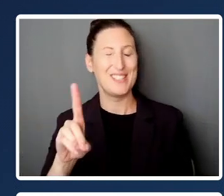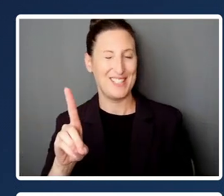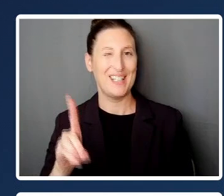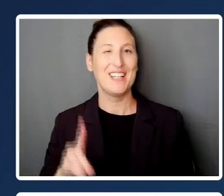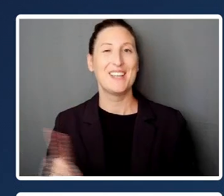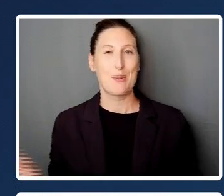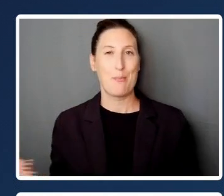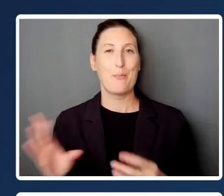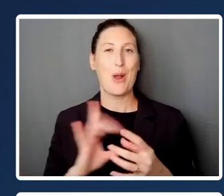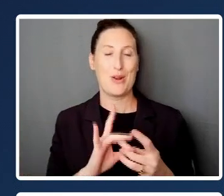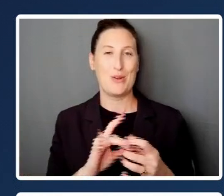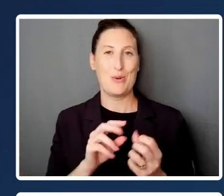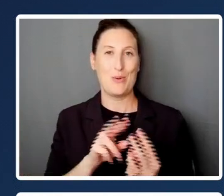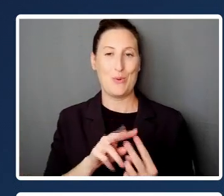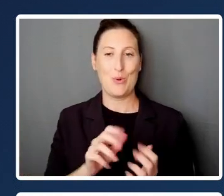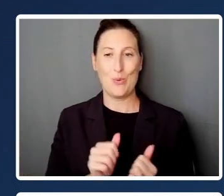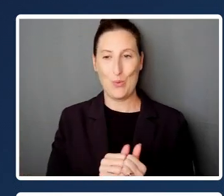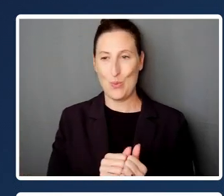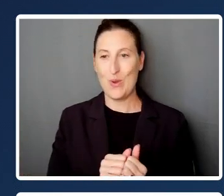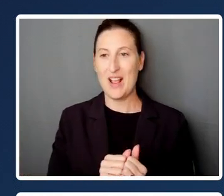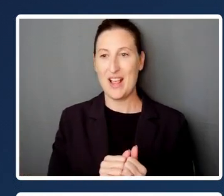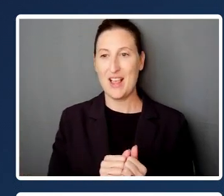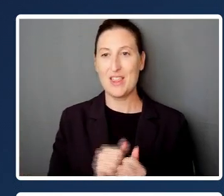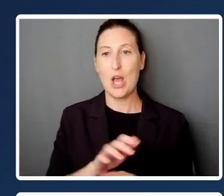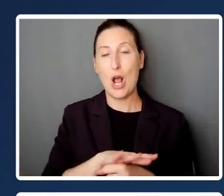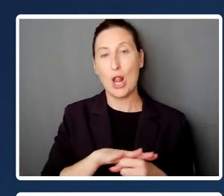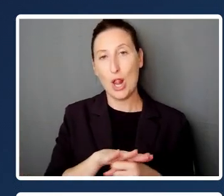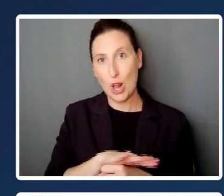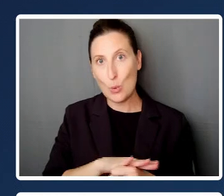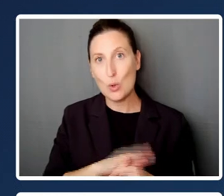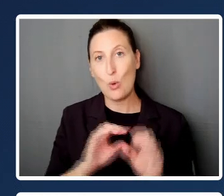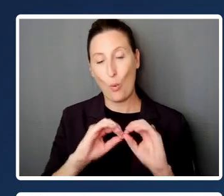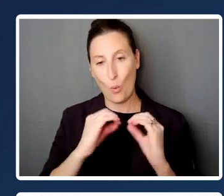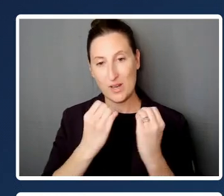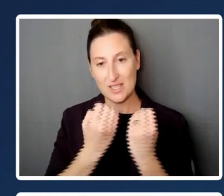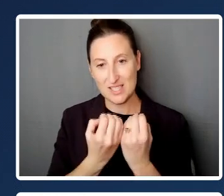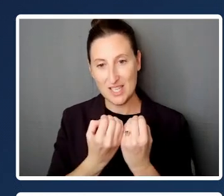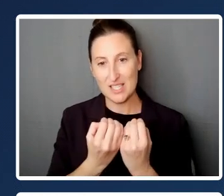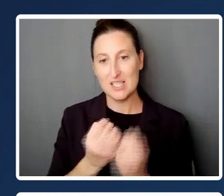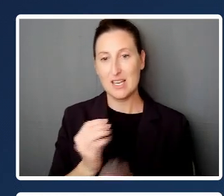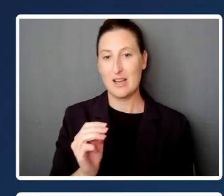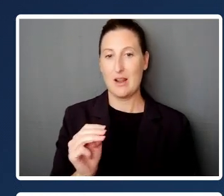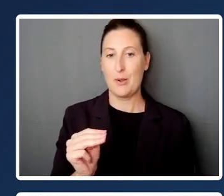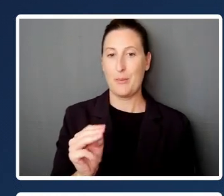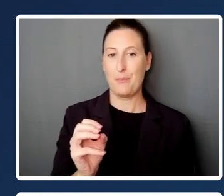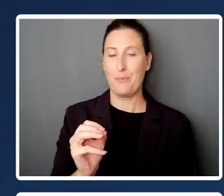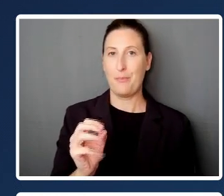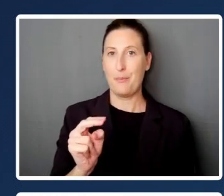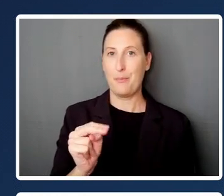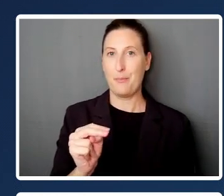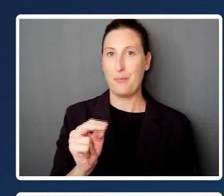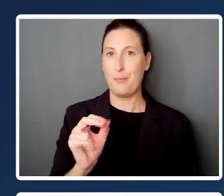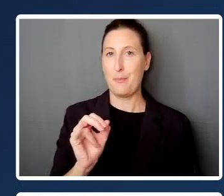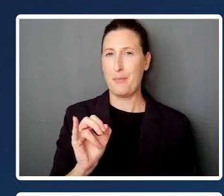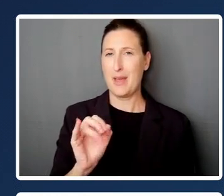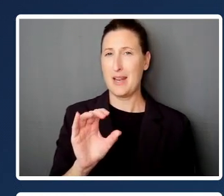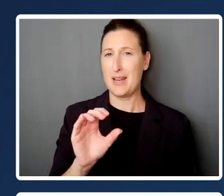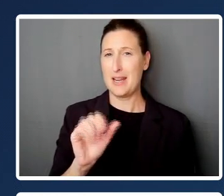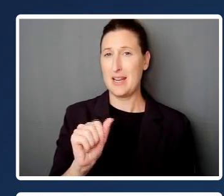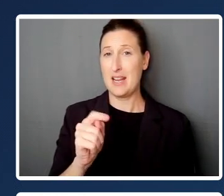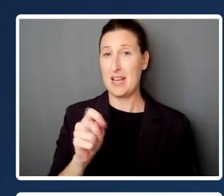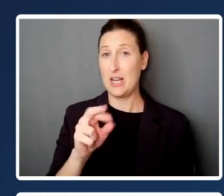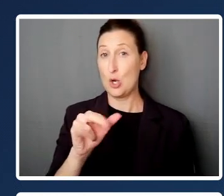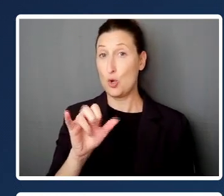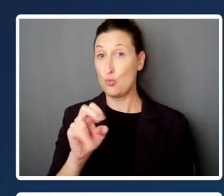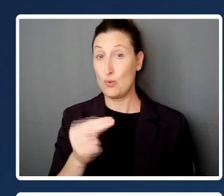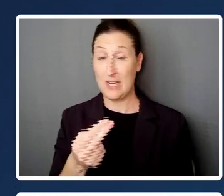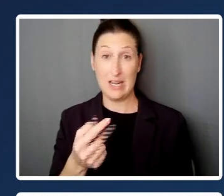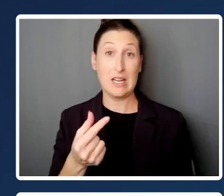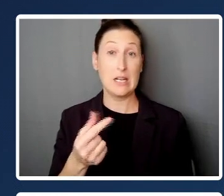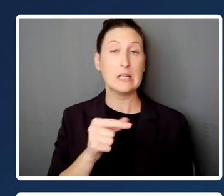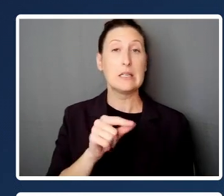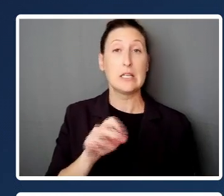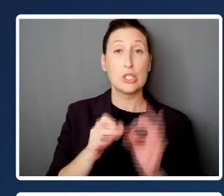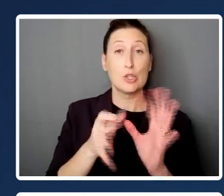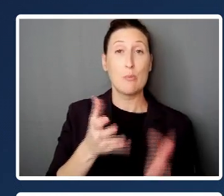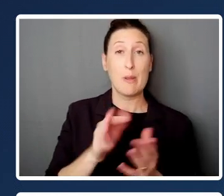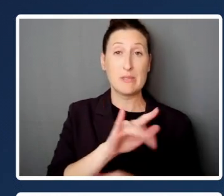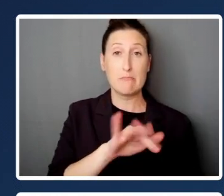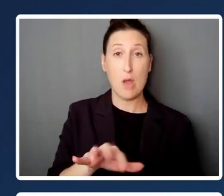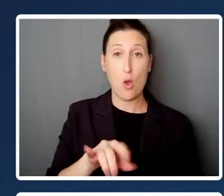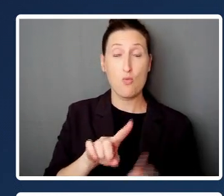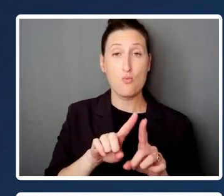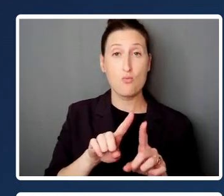Imani Catering, who fed us at each of those 10 meetings. And then -- actually -- so,